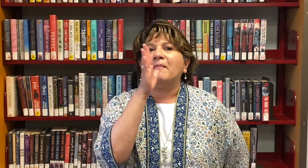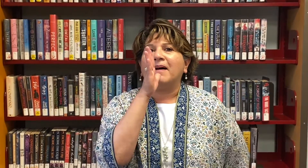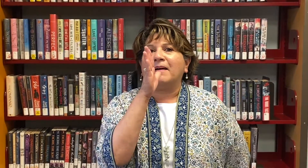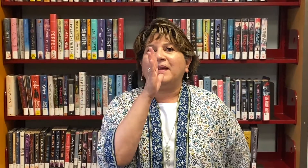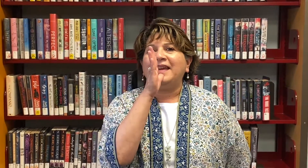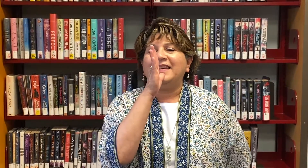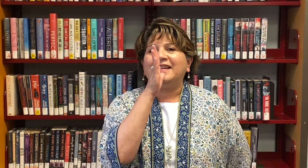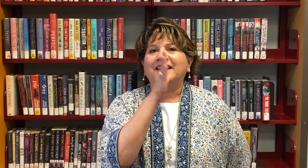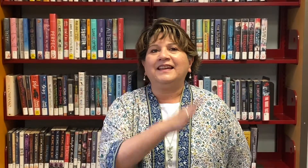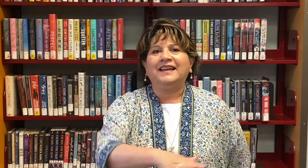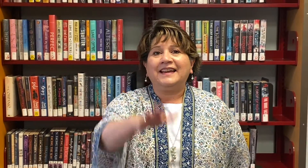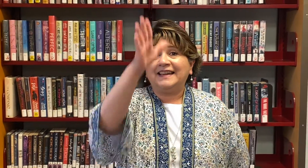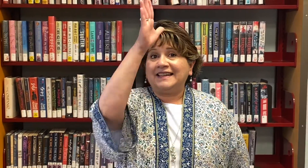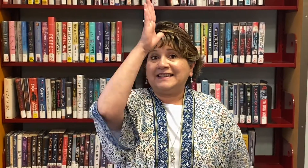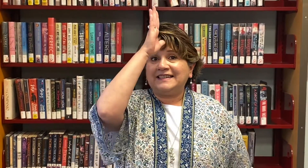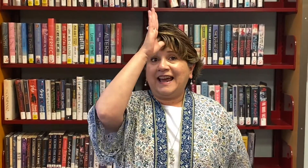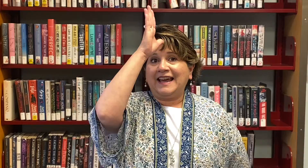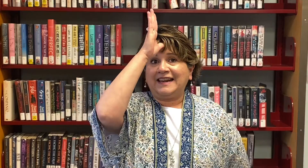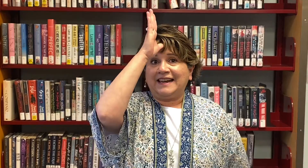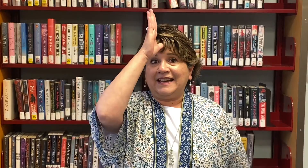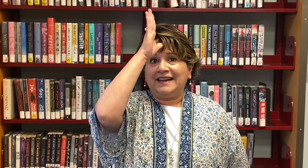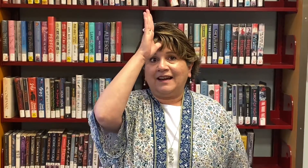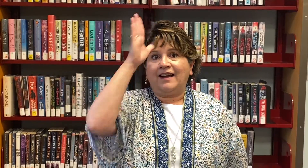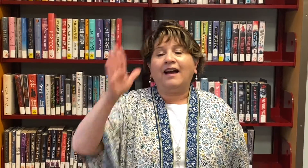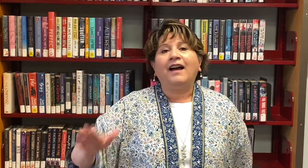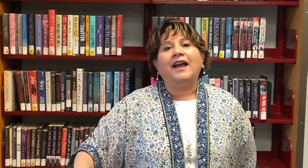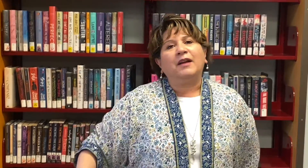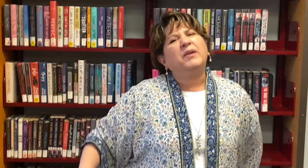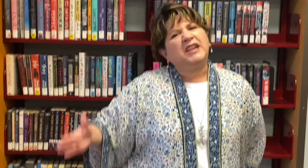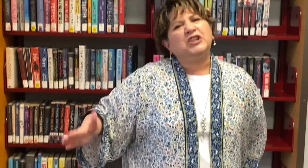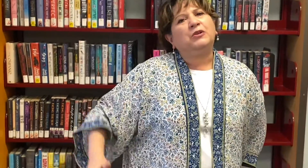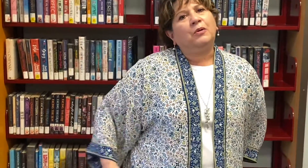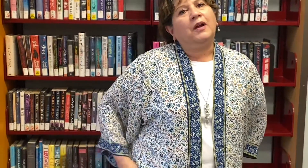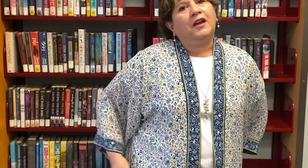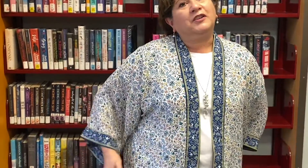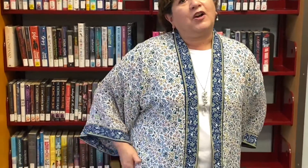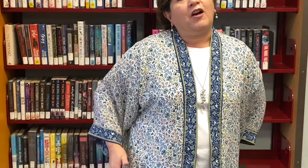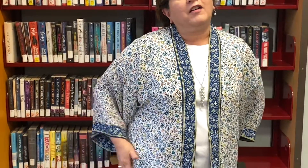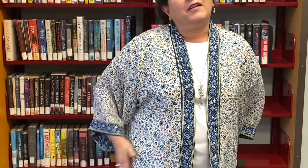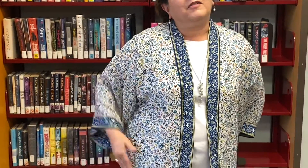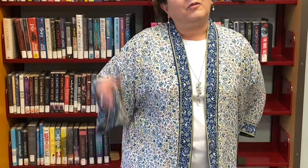mommy daddy and we can do dog